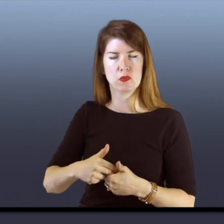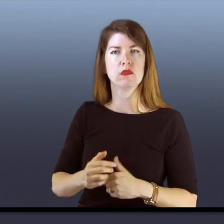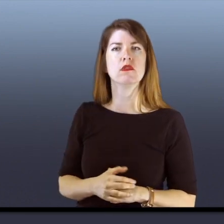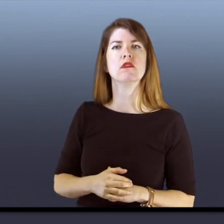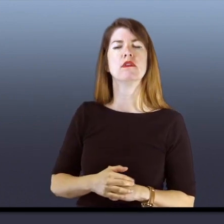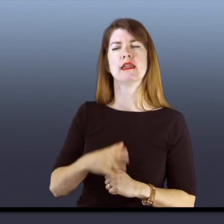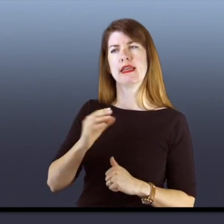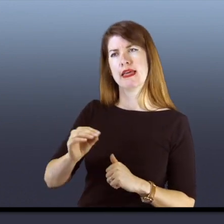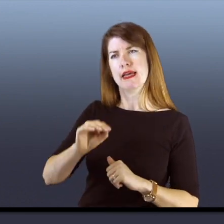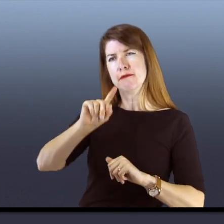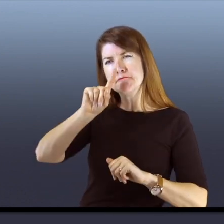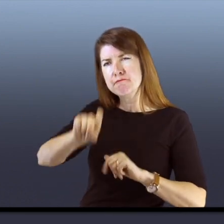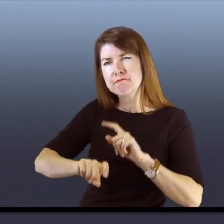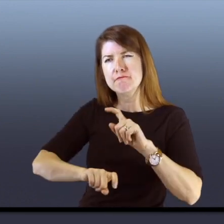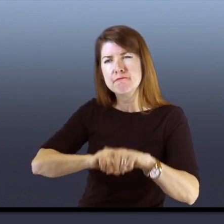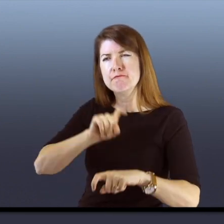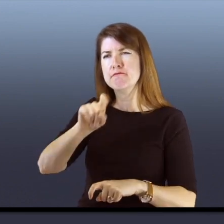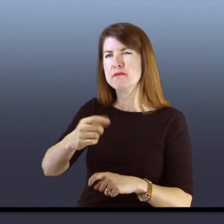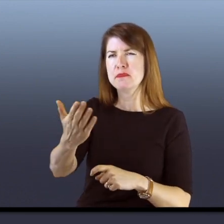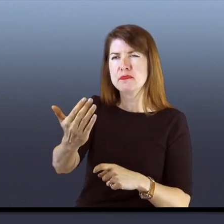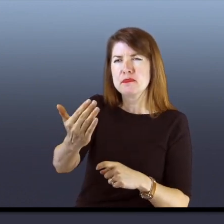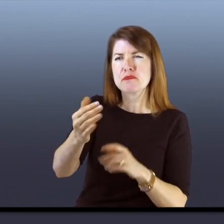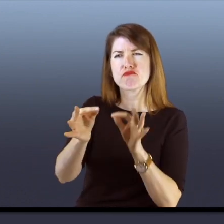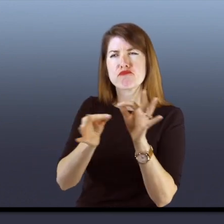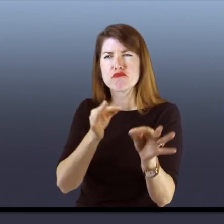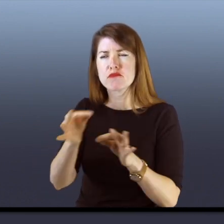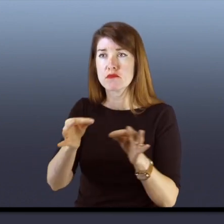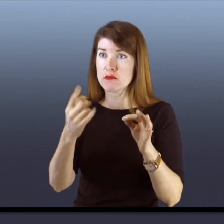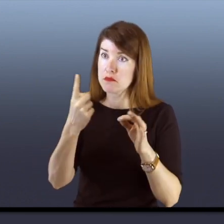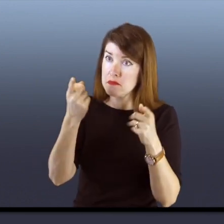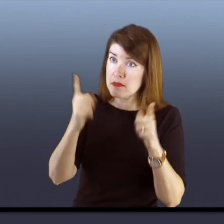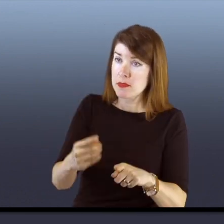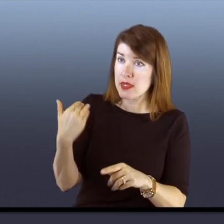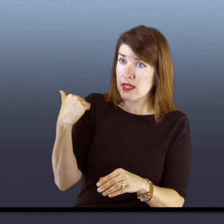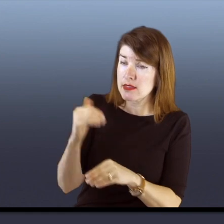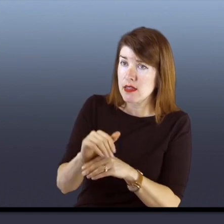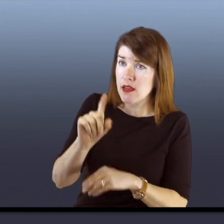and just kind of ask them kind of what was going on. Did something happened last night?